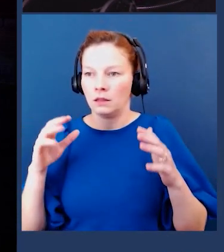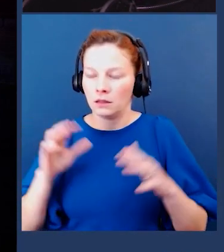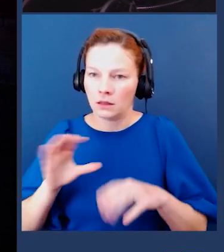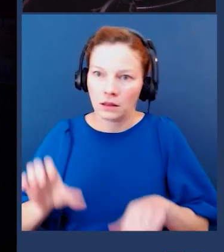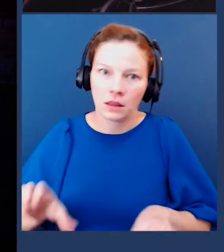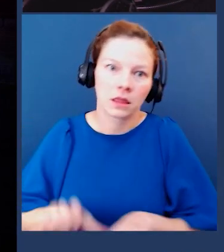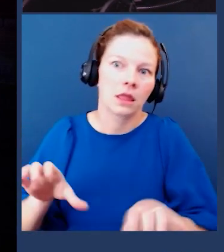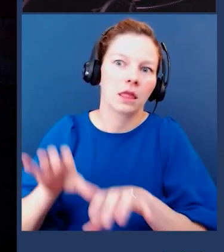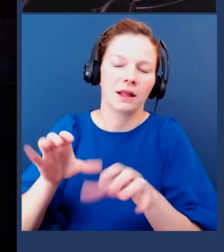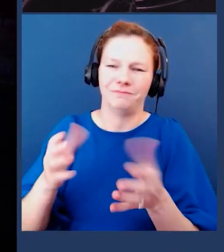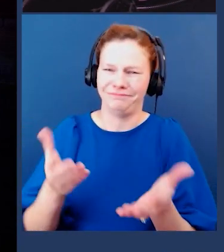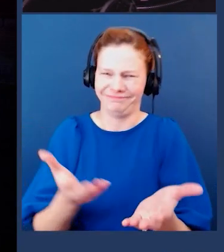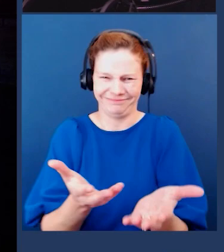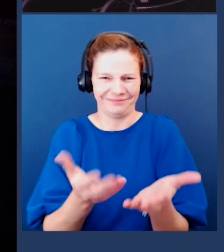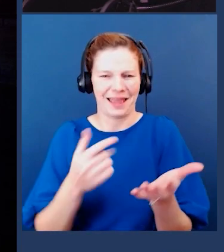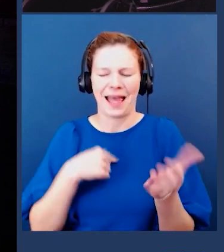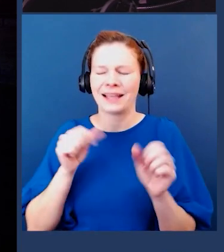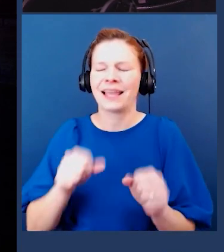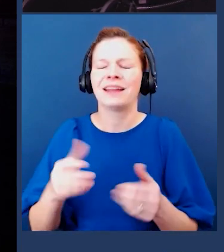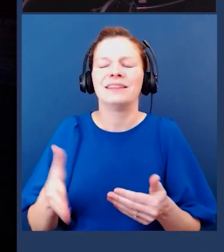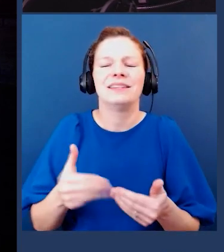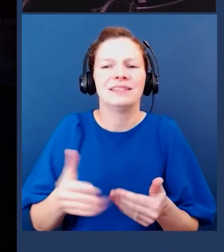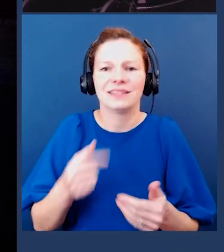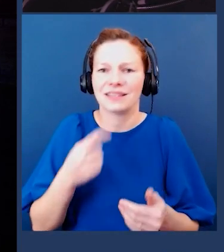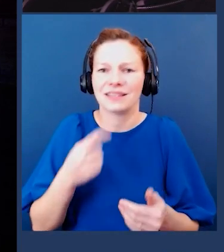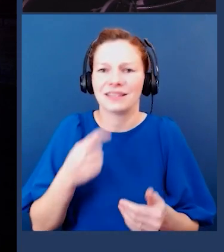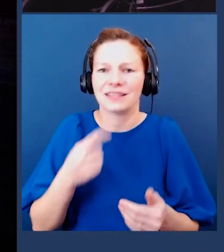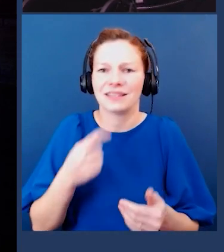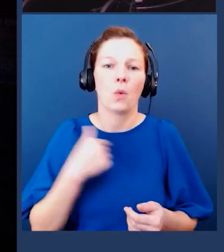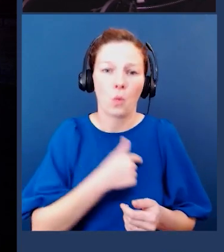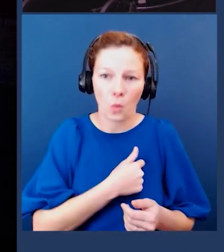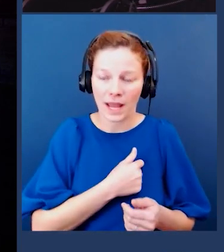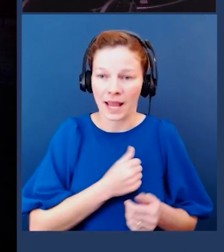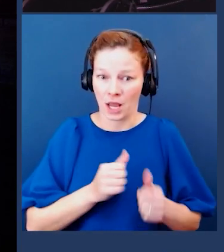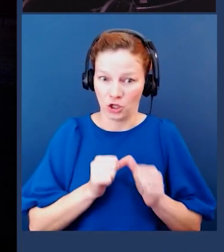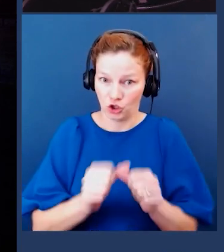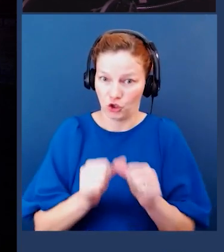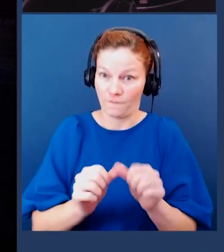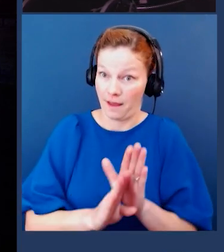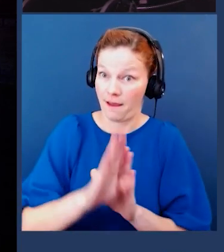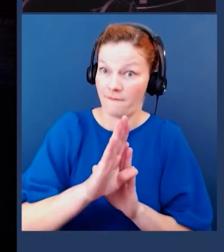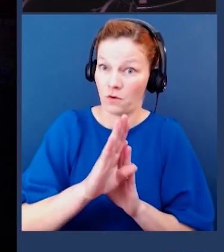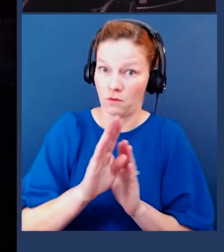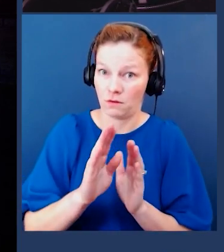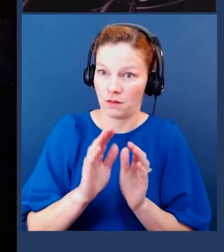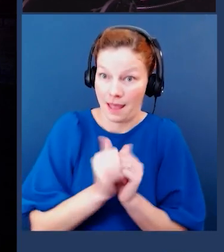It can easily say that that our studio survival is directly linked for having choose PlayFab as our as our backend.